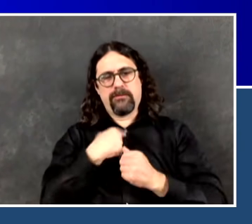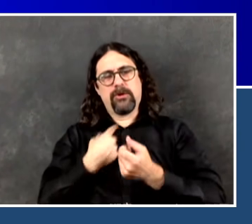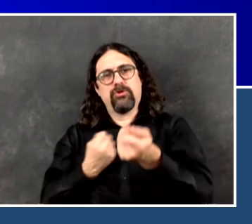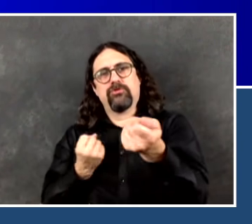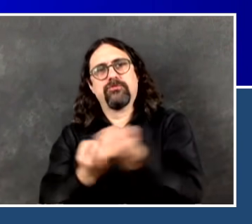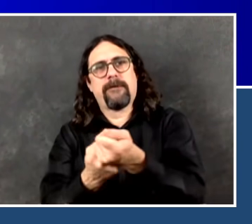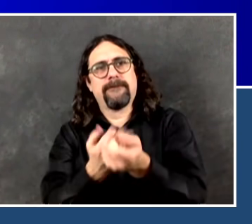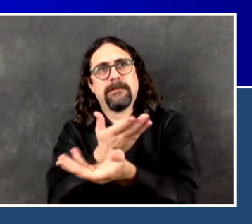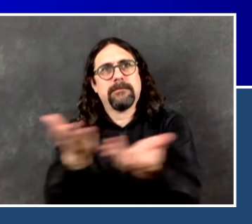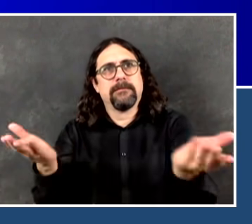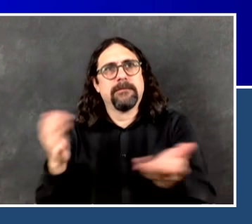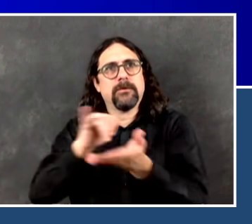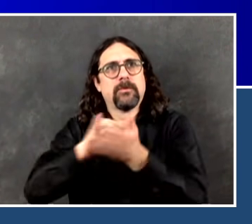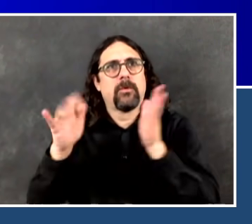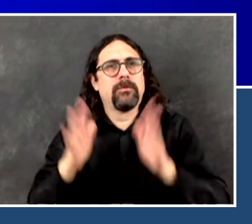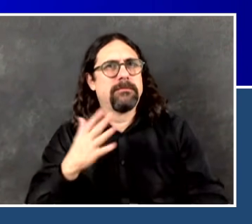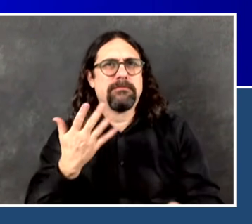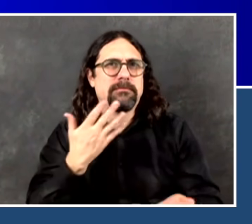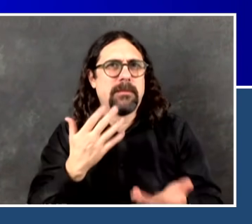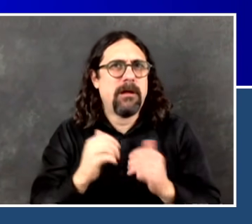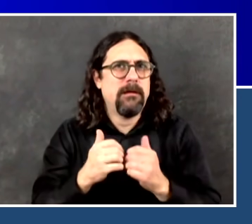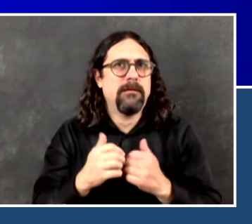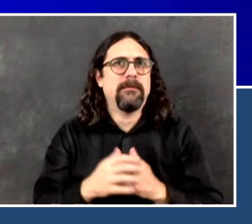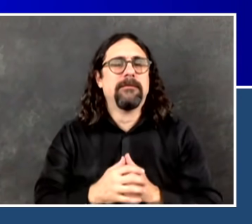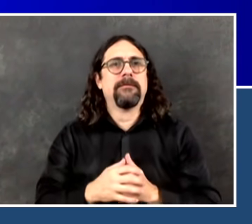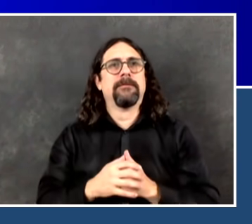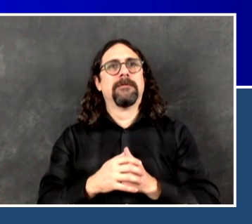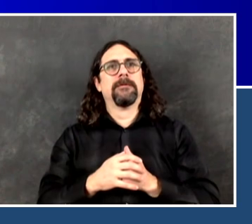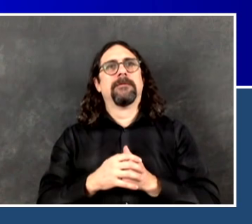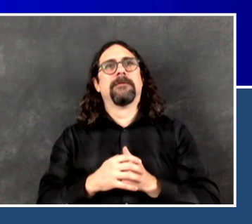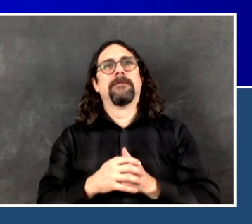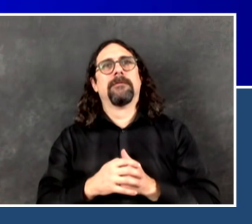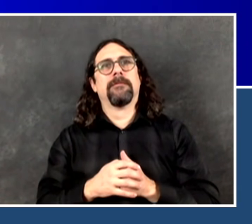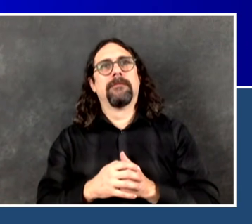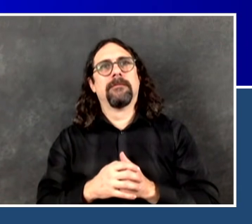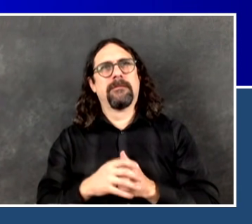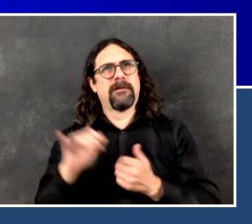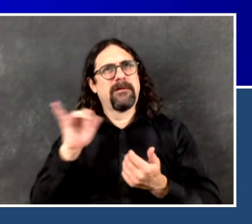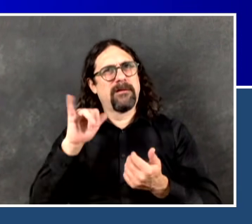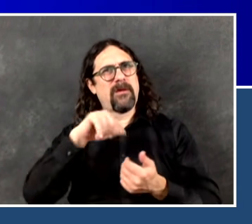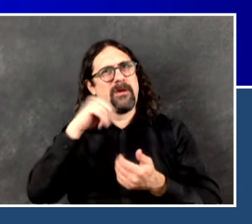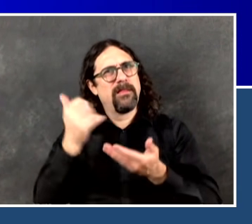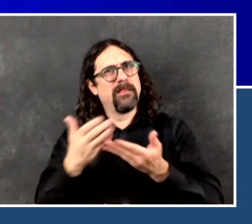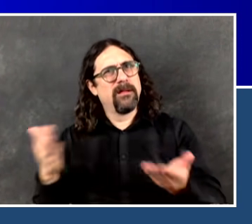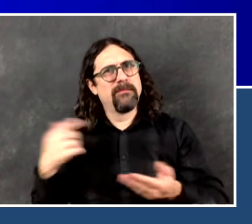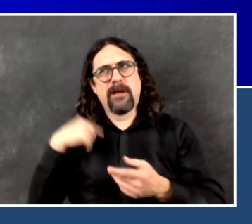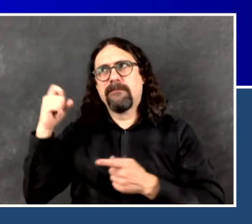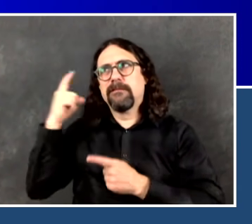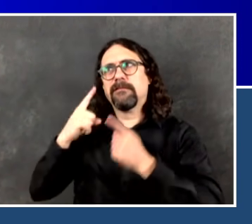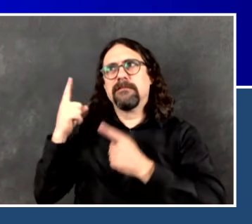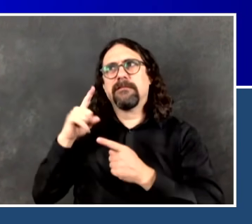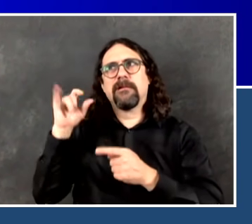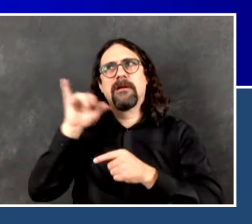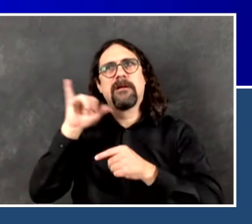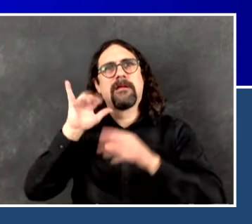AND THE QUESTIONS THAT WILL COME BACK. AND I'M GOING TO